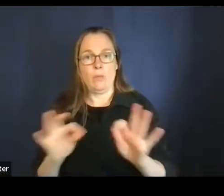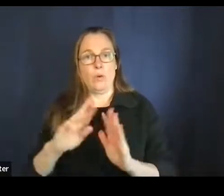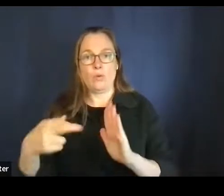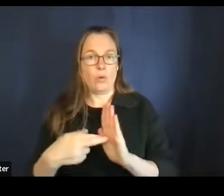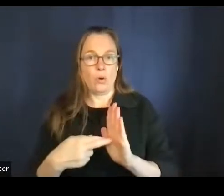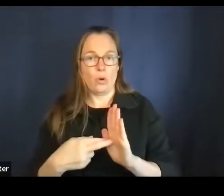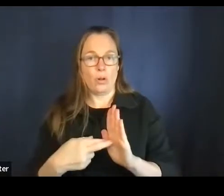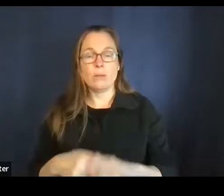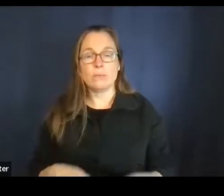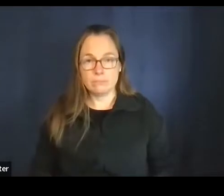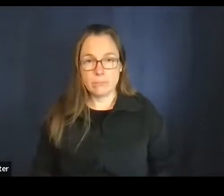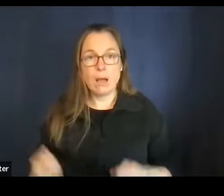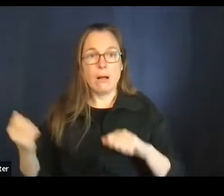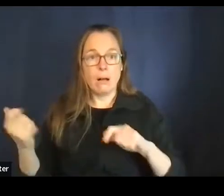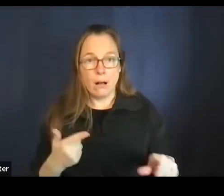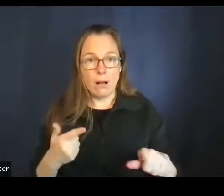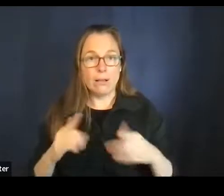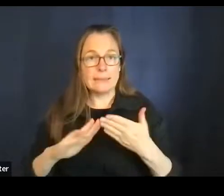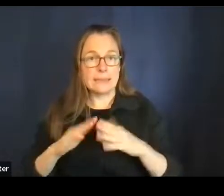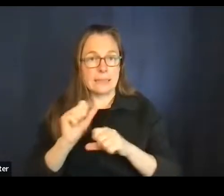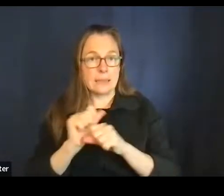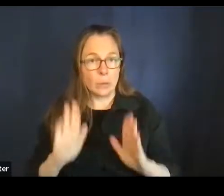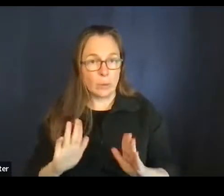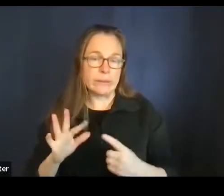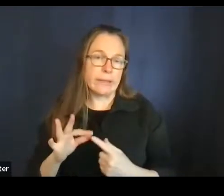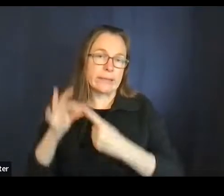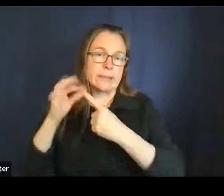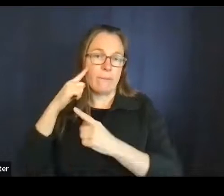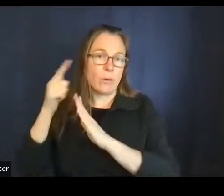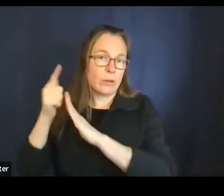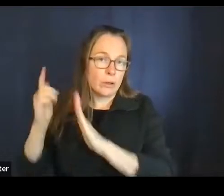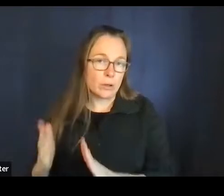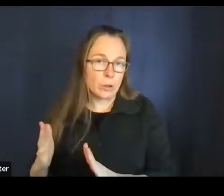All city employees, except for city attorney and the chief of police,